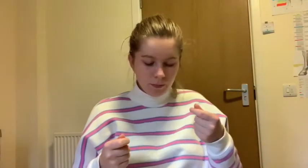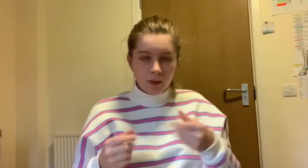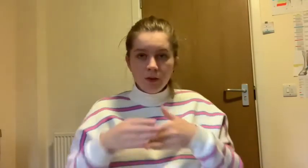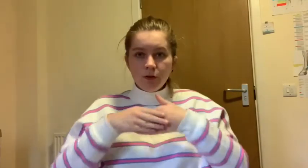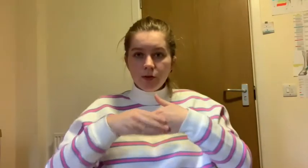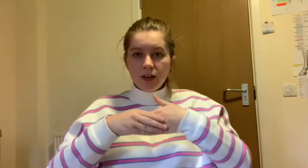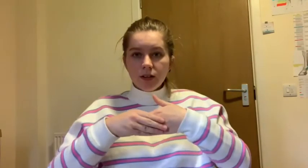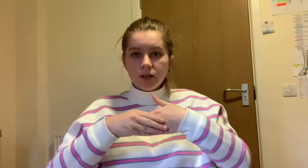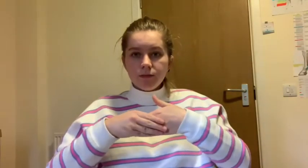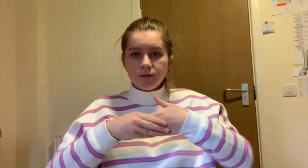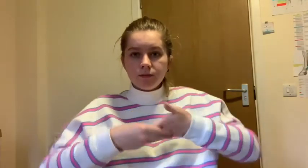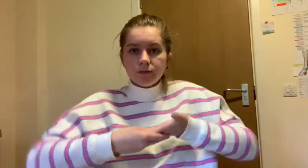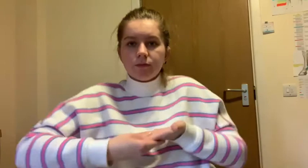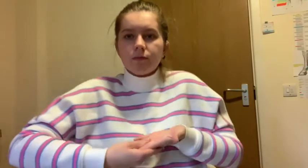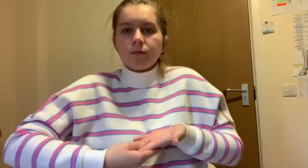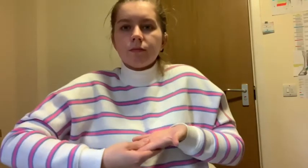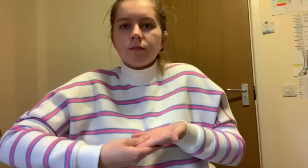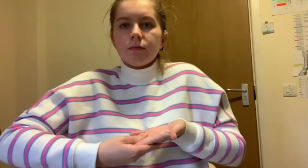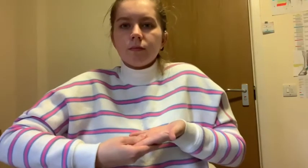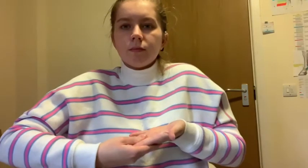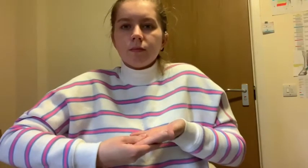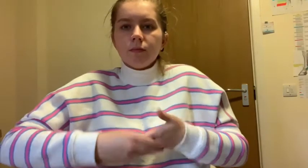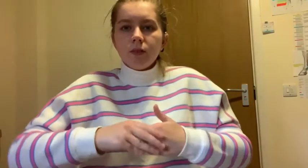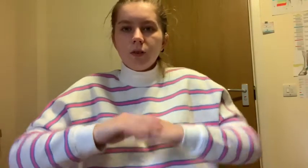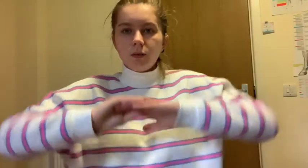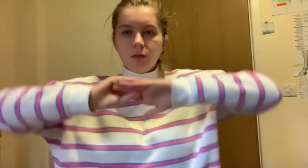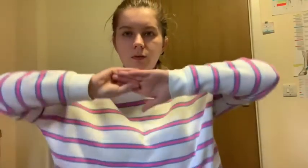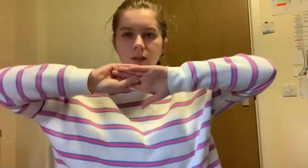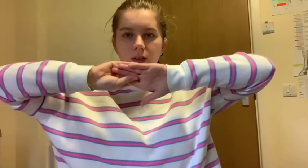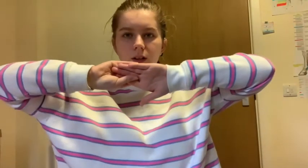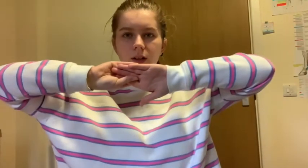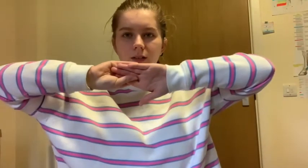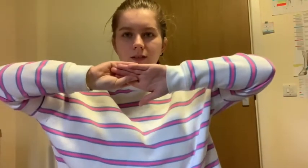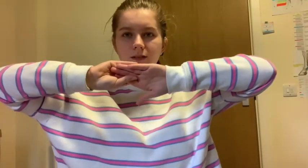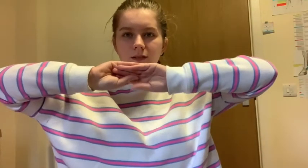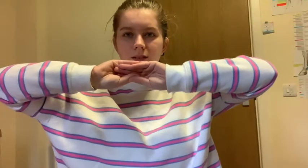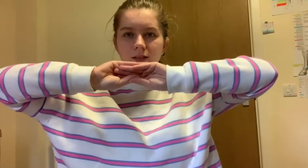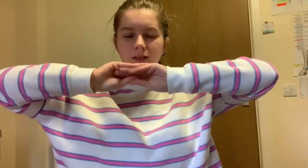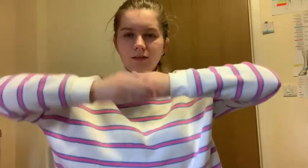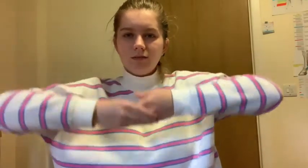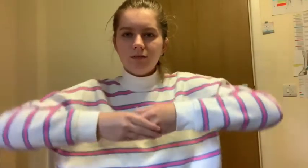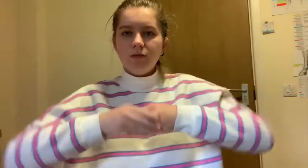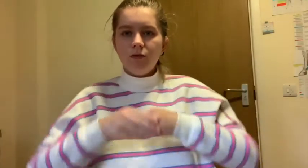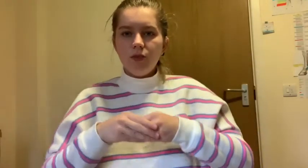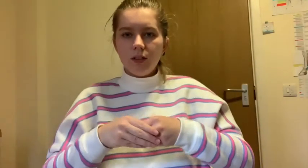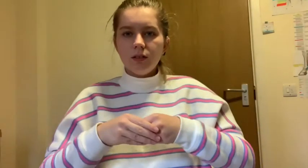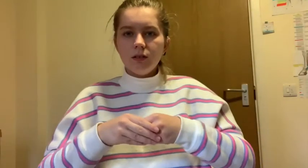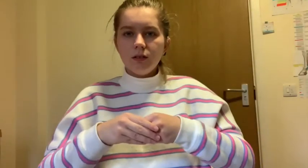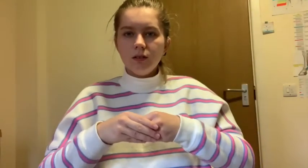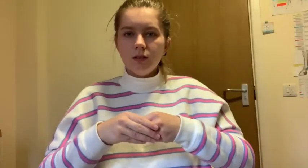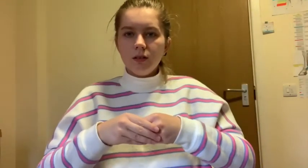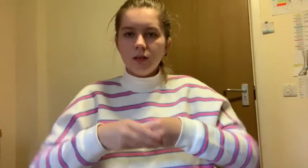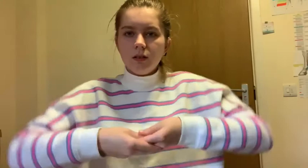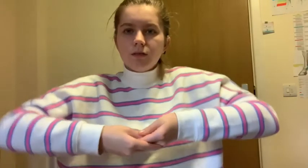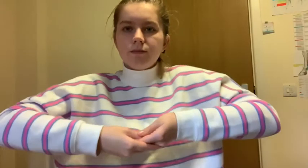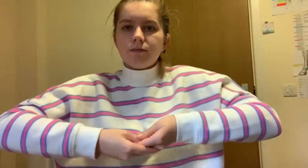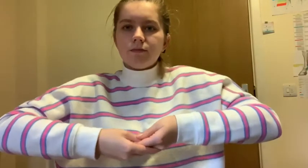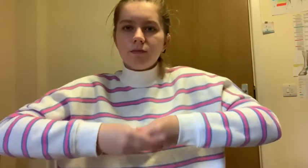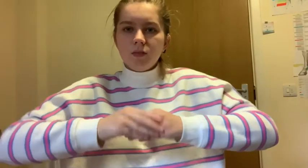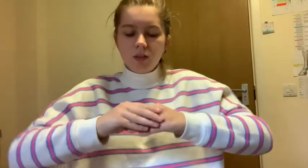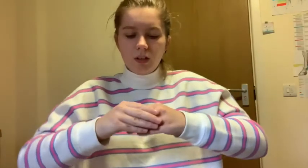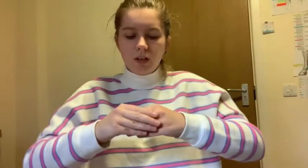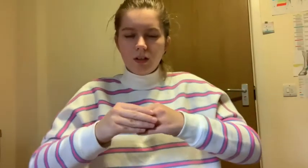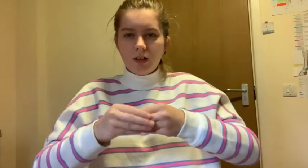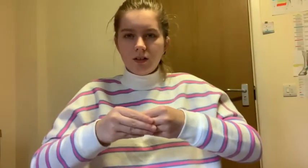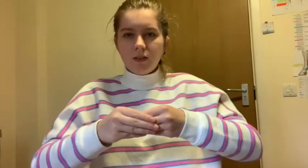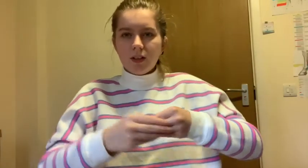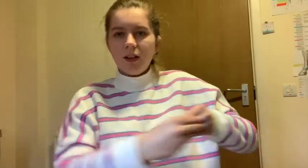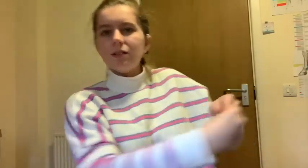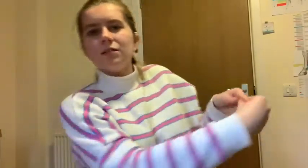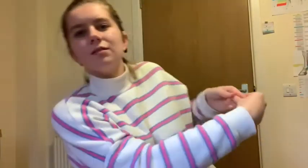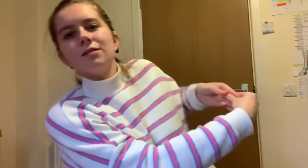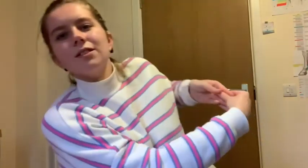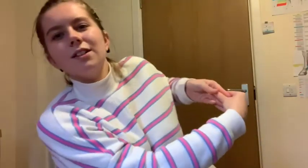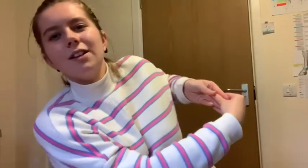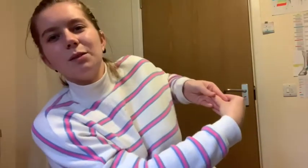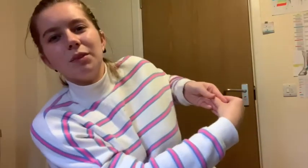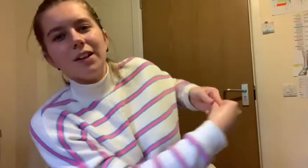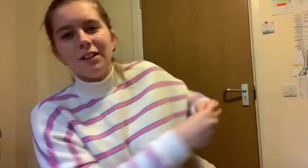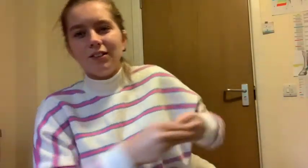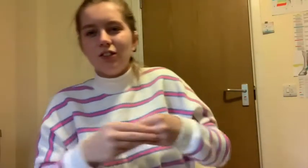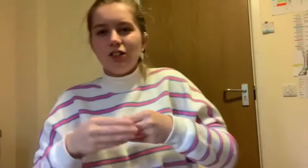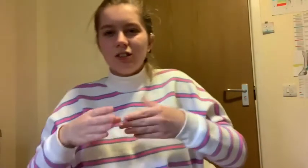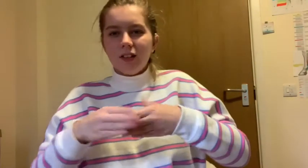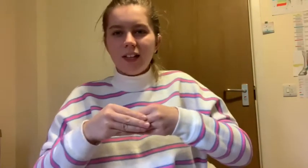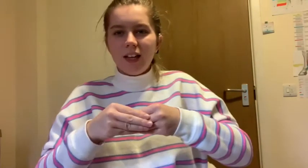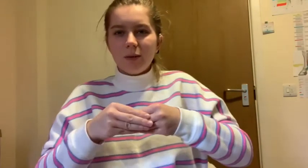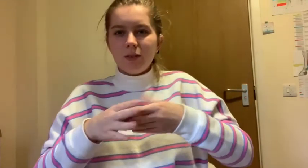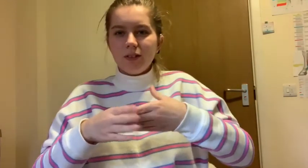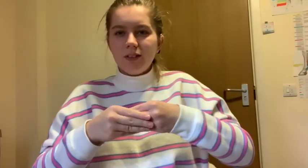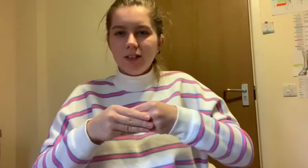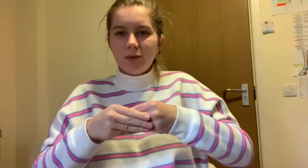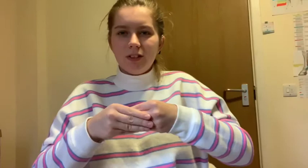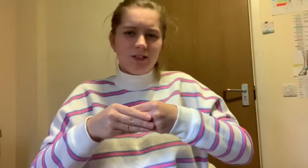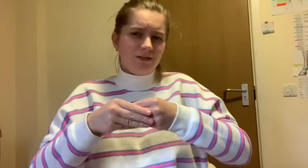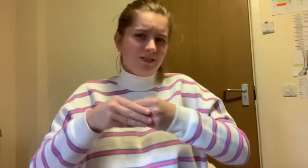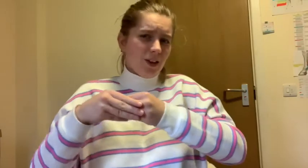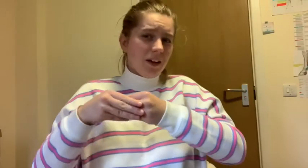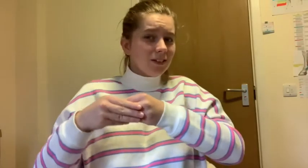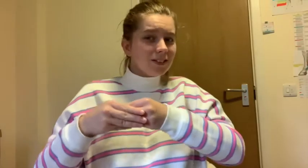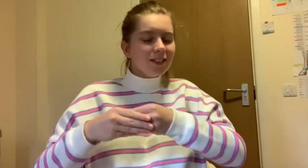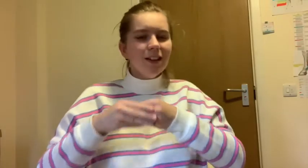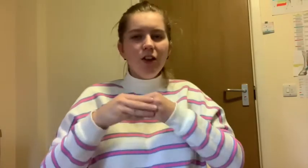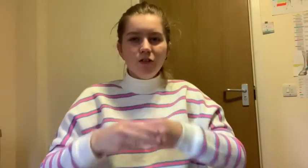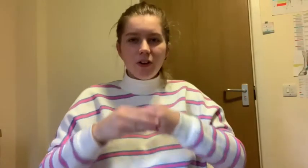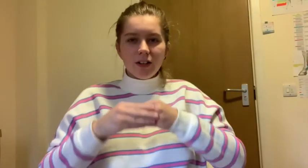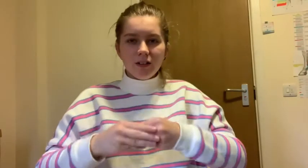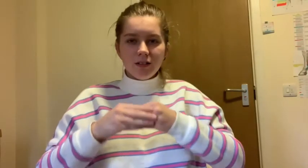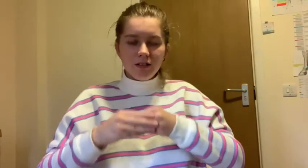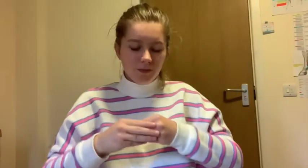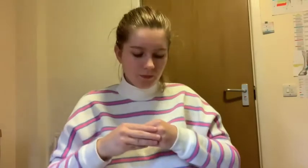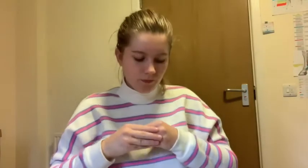"Friend", so it's like that, "Friend" so you like, I can't explain, you just clasp your hands. "Friend"